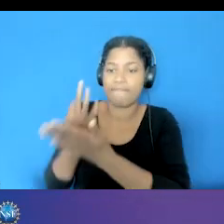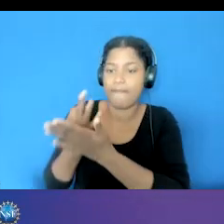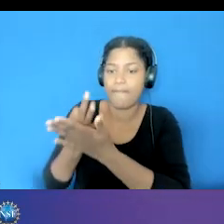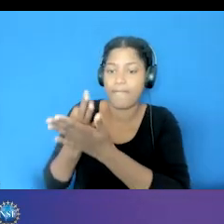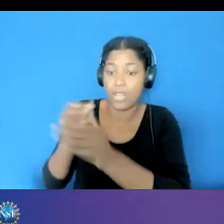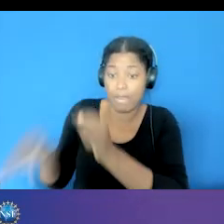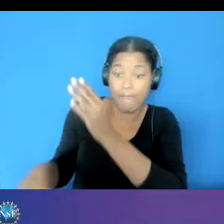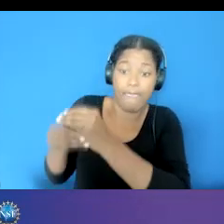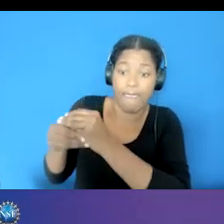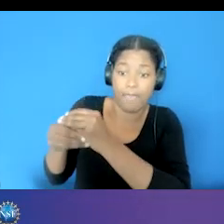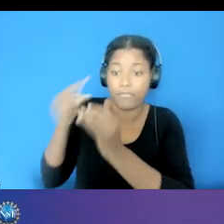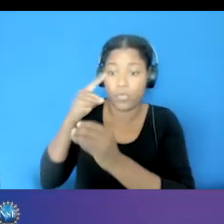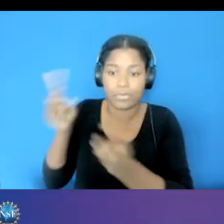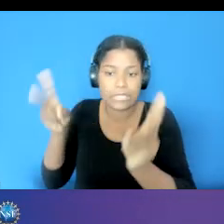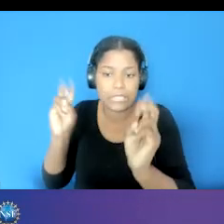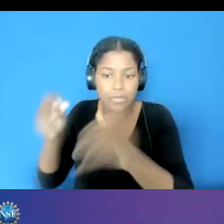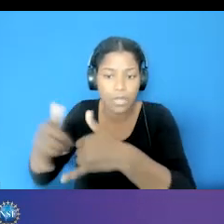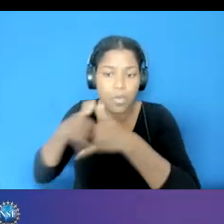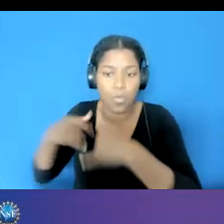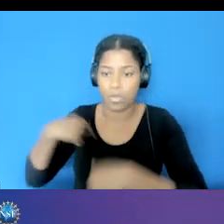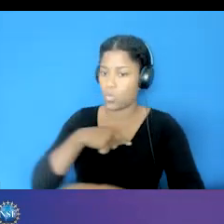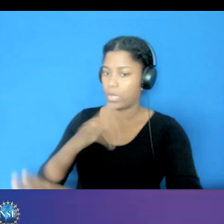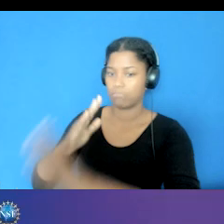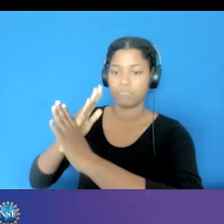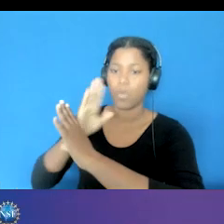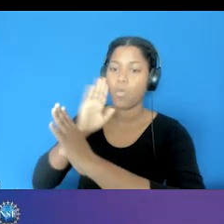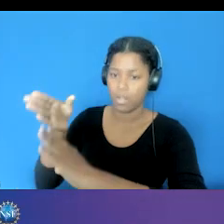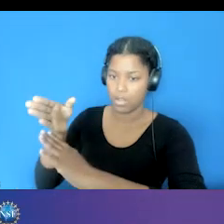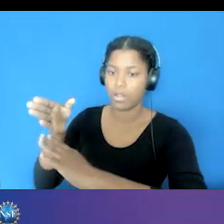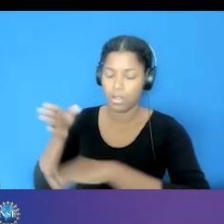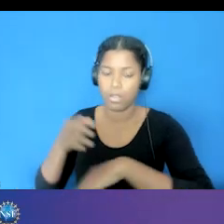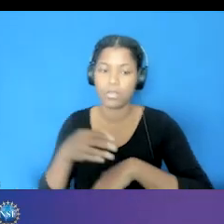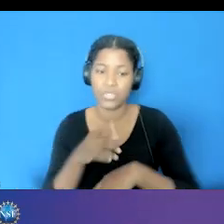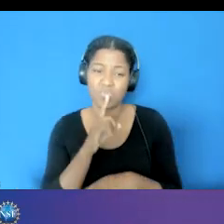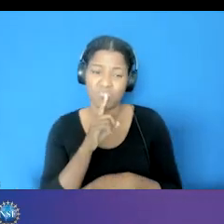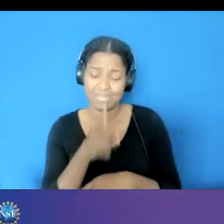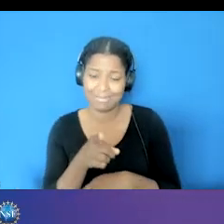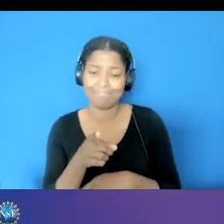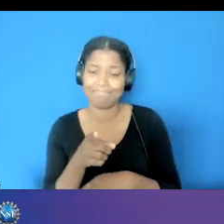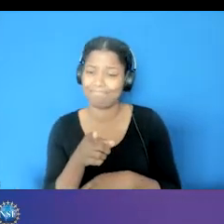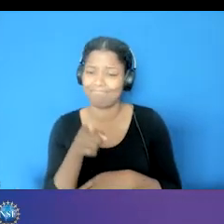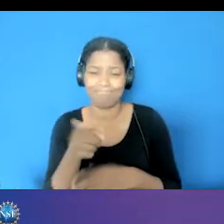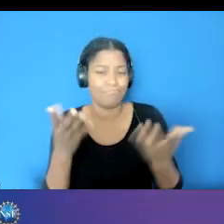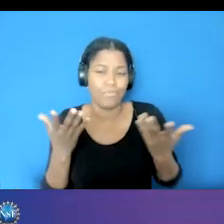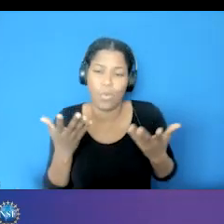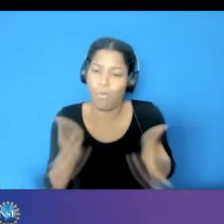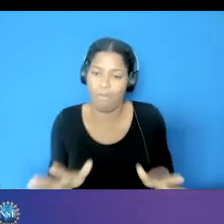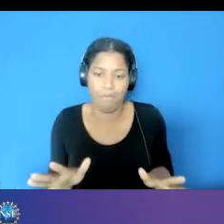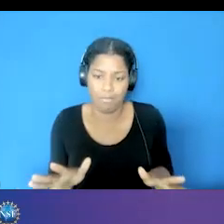to be added to the subject award or any other associated awards. So it really is something that you don't want to happen.